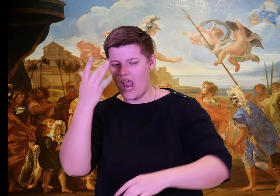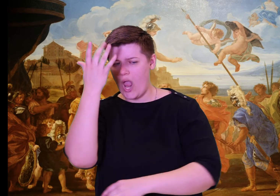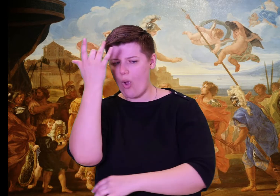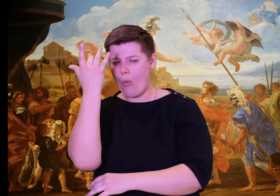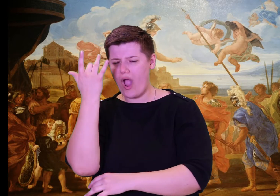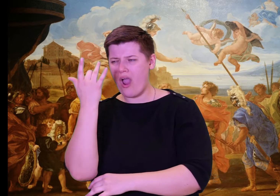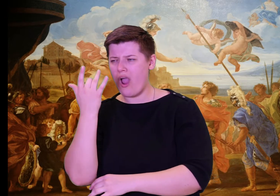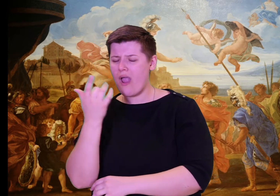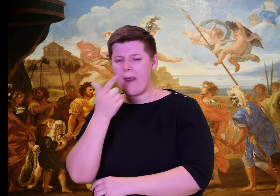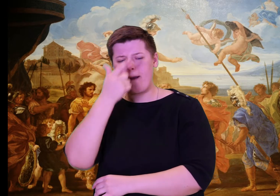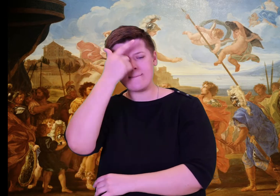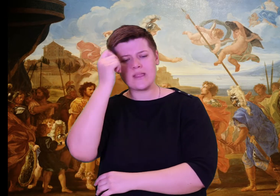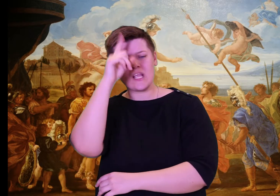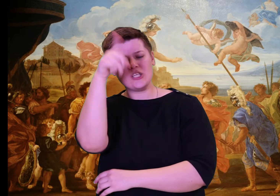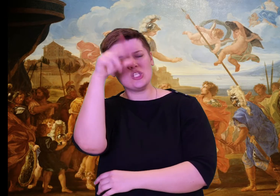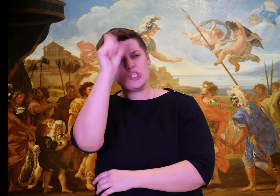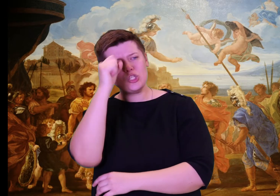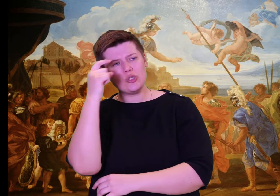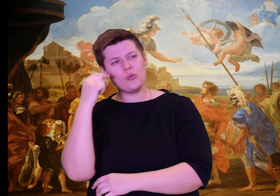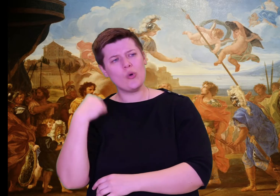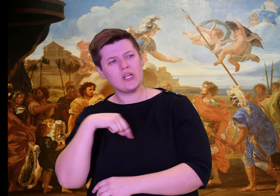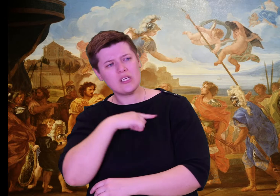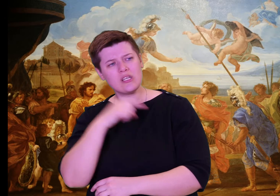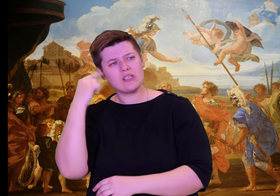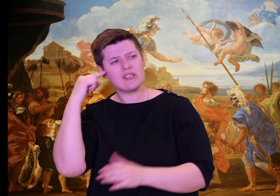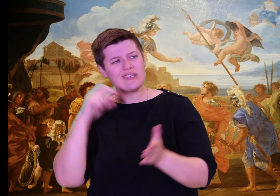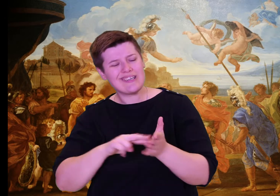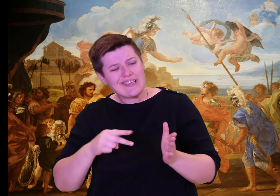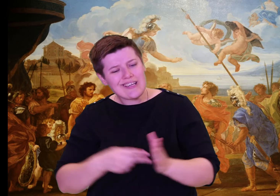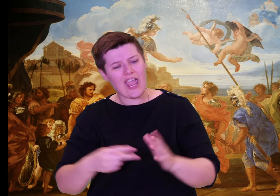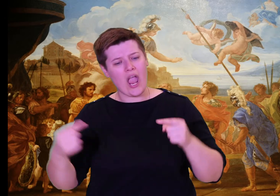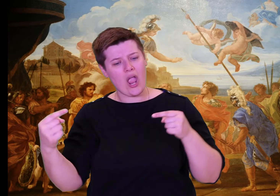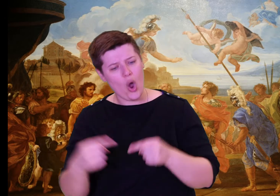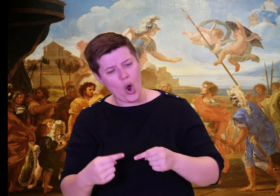Greeks leapt up on two opposing sides.